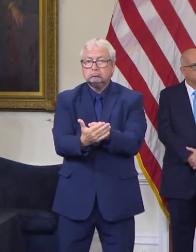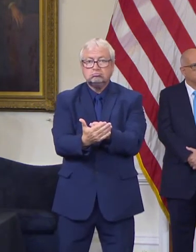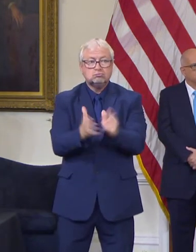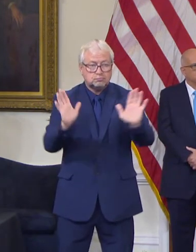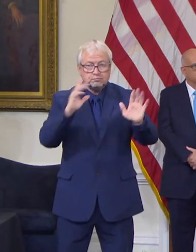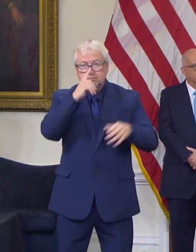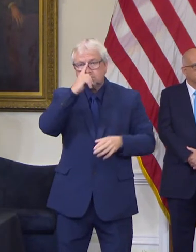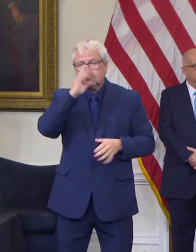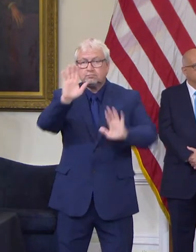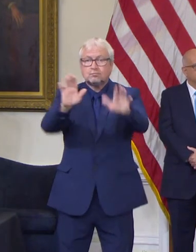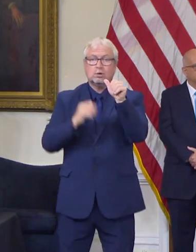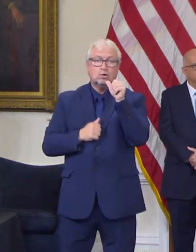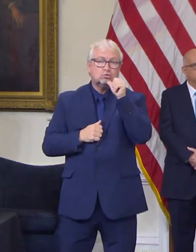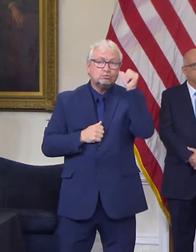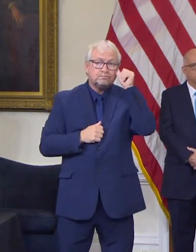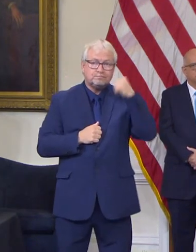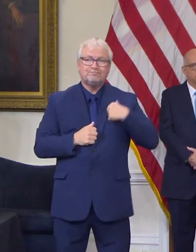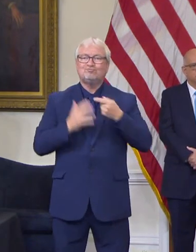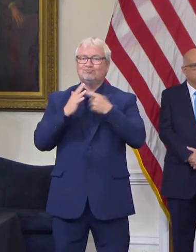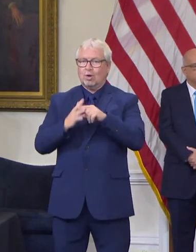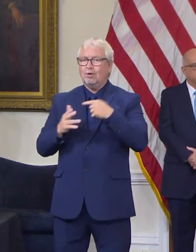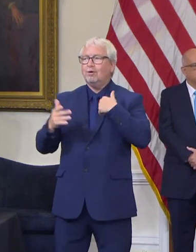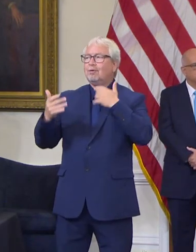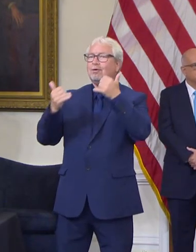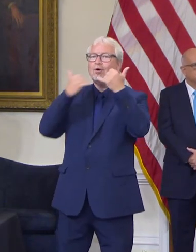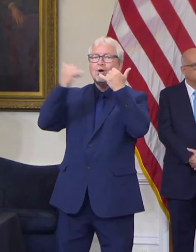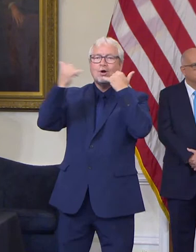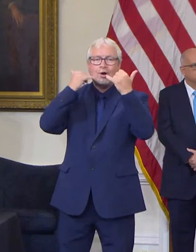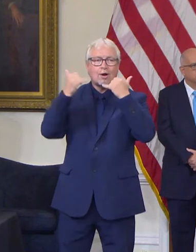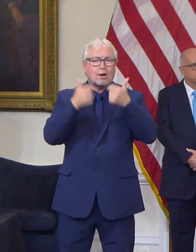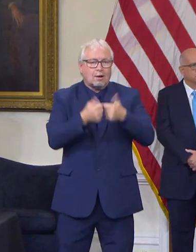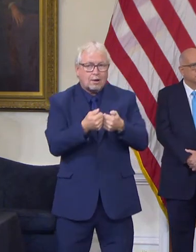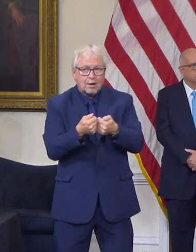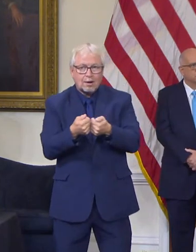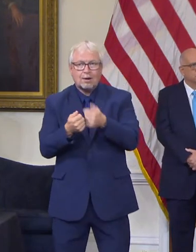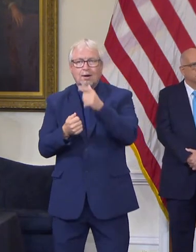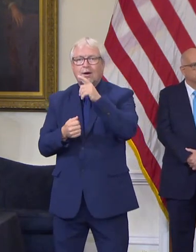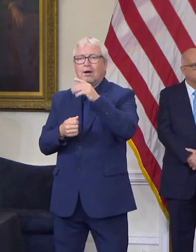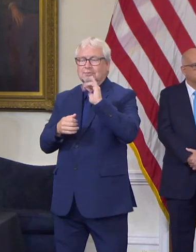On Tuesday we began calling Marylanders, and yesterday we started sending texts in both English and Spanish.